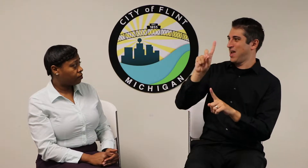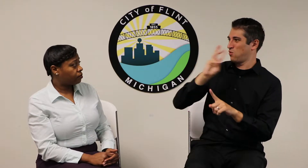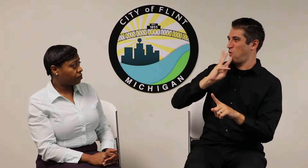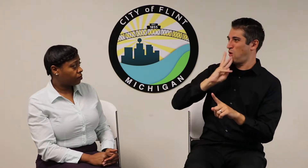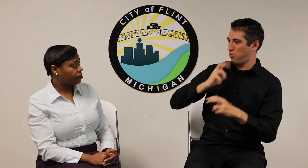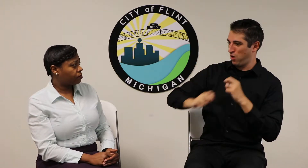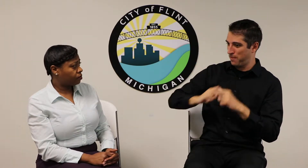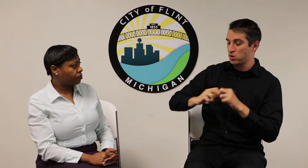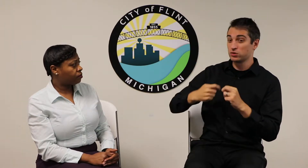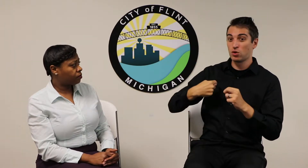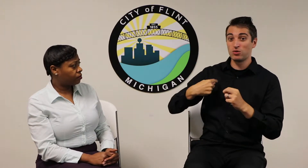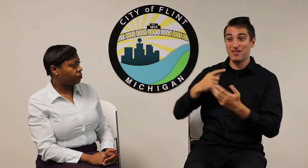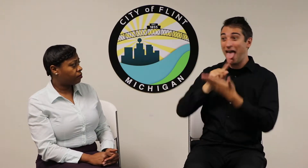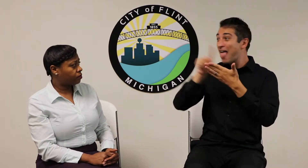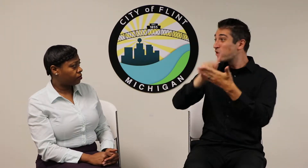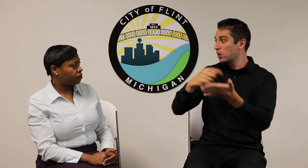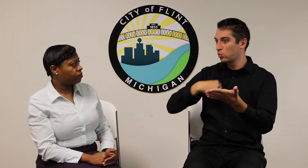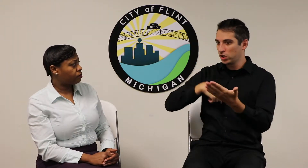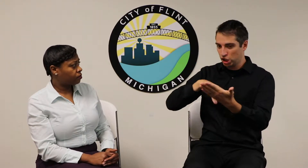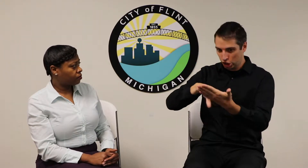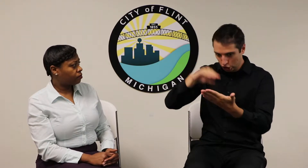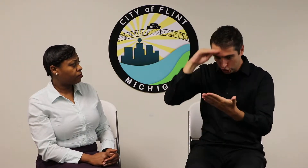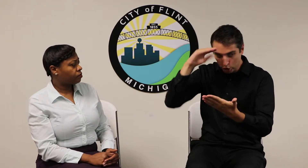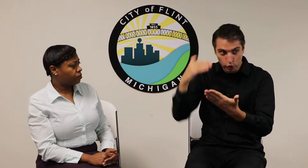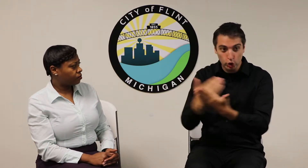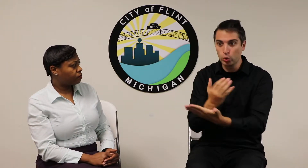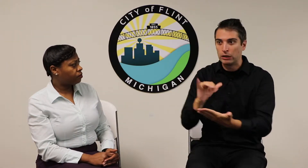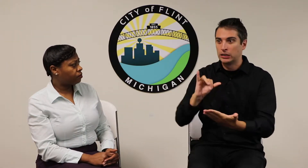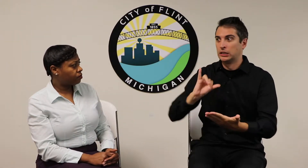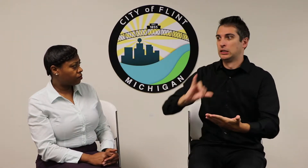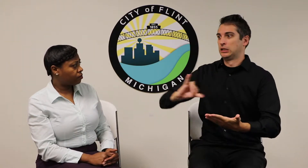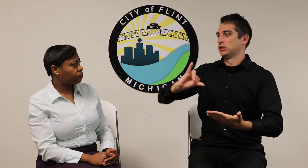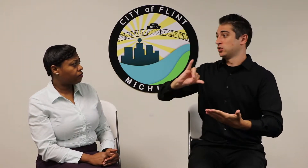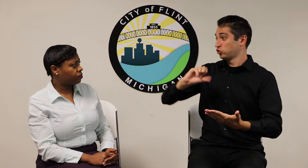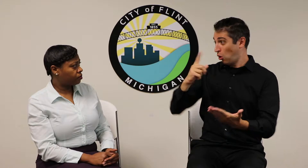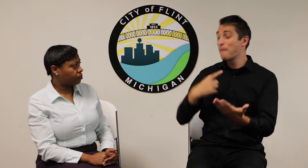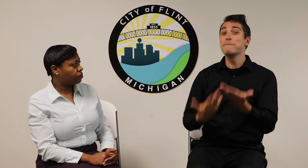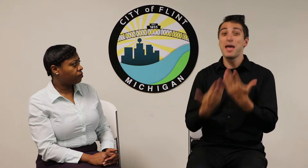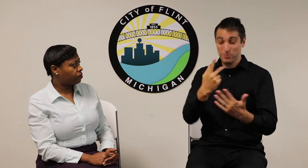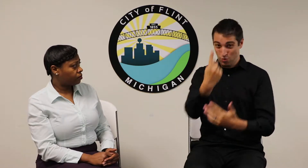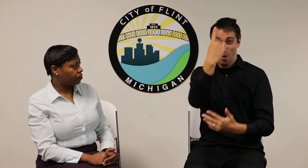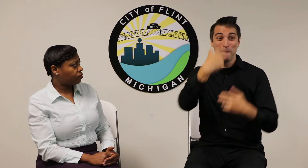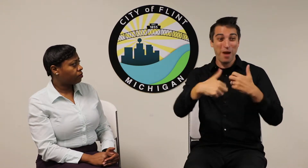we have one problem solved, solving one problem may generate another